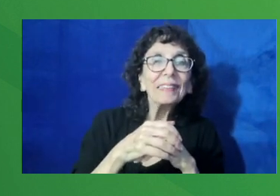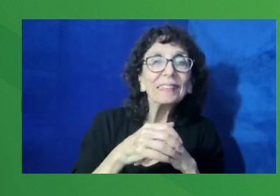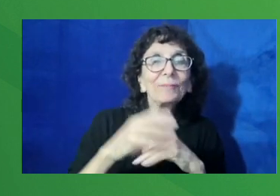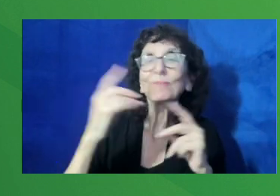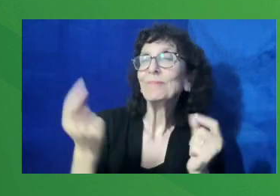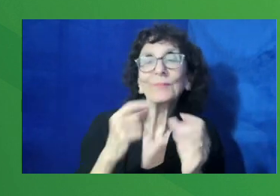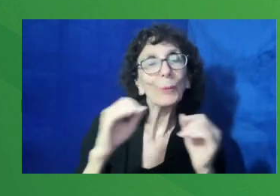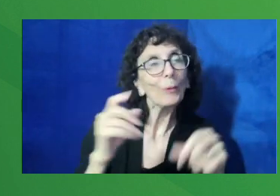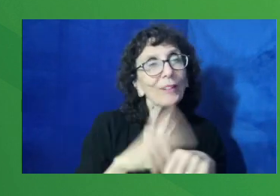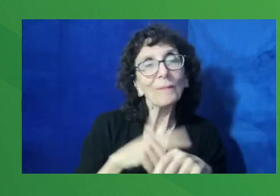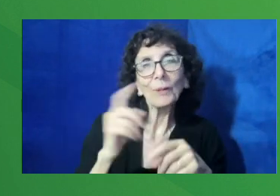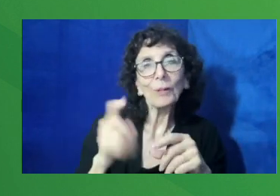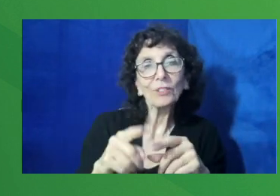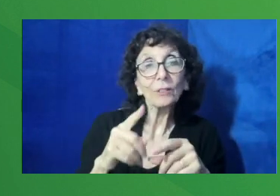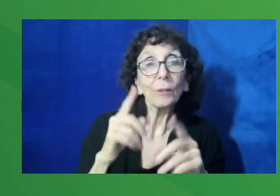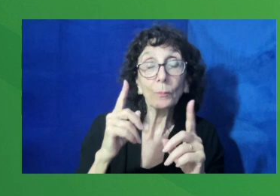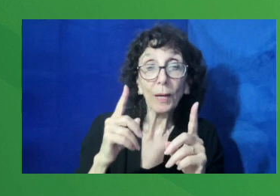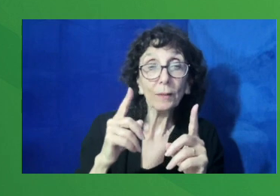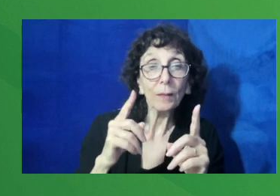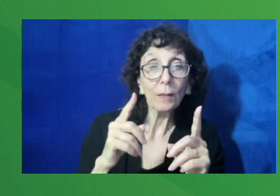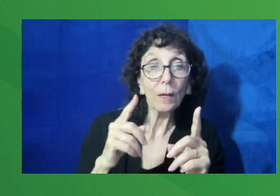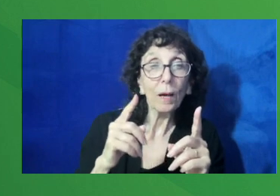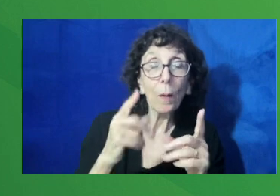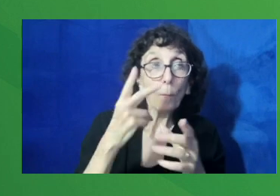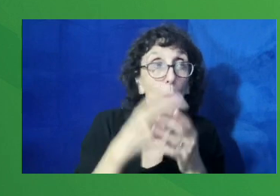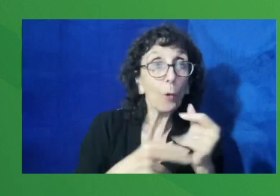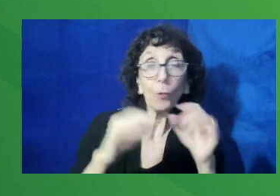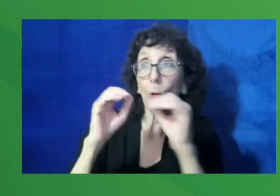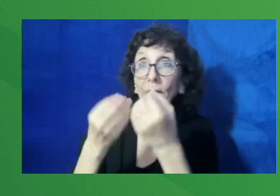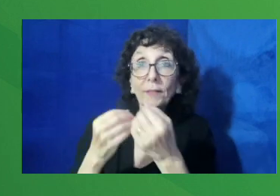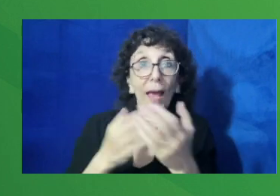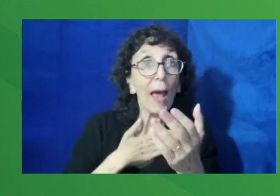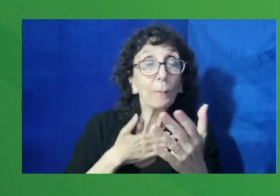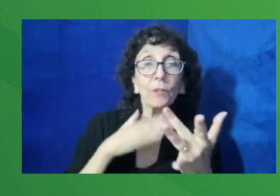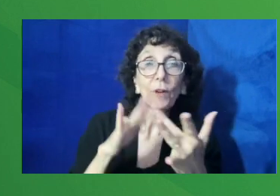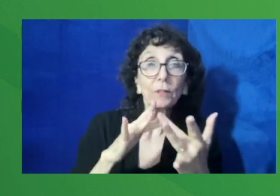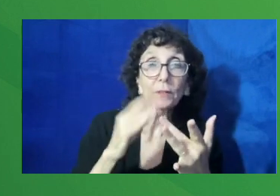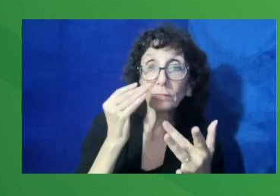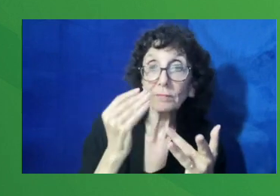right now but both our associations love to follow up with you. Please know your associations are